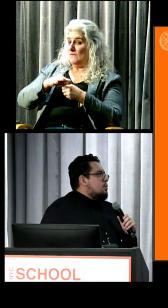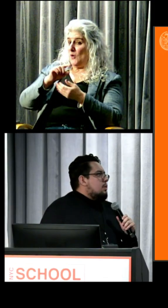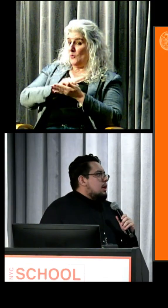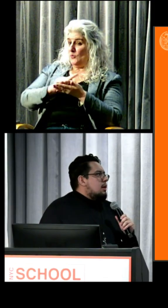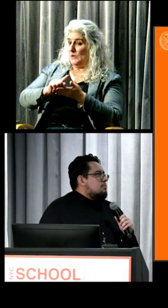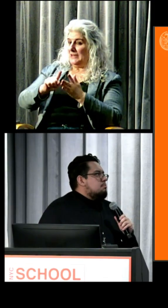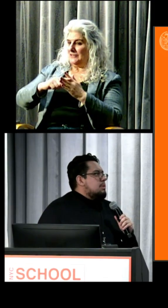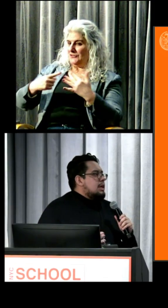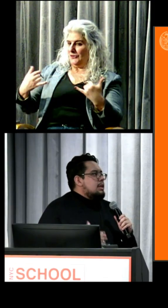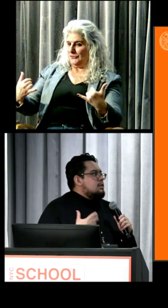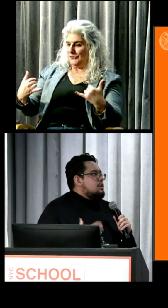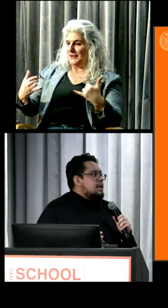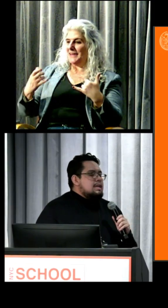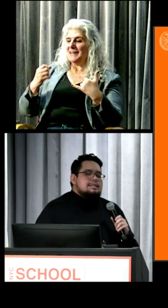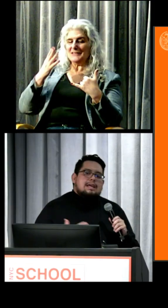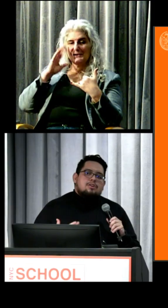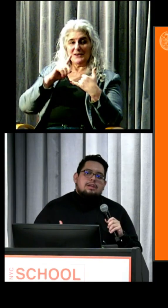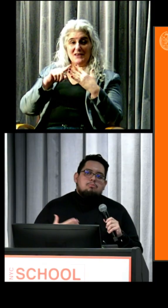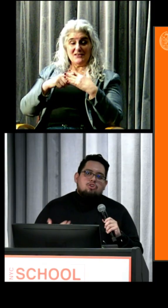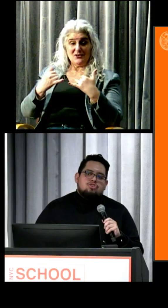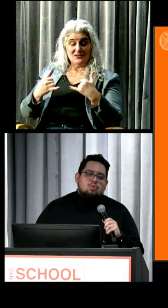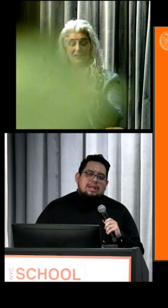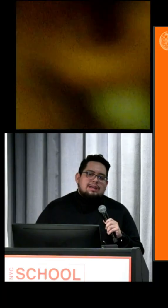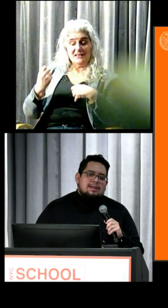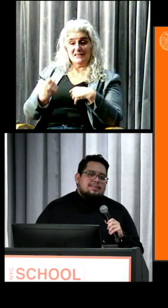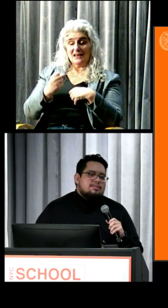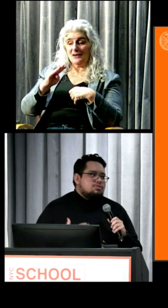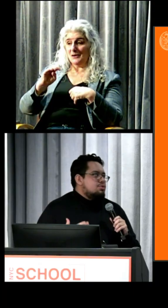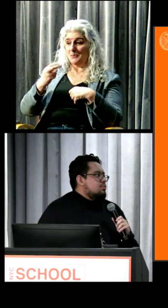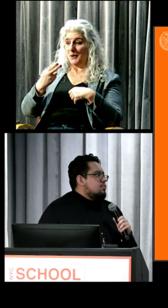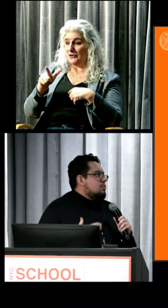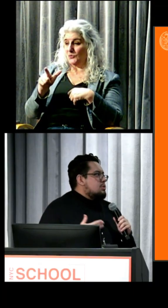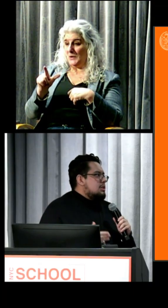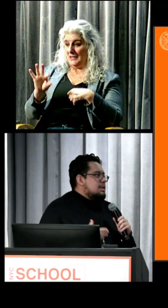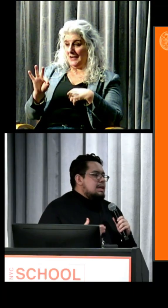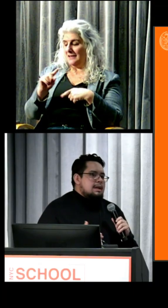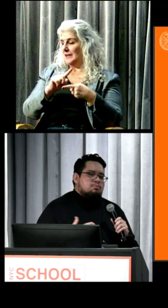happening on their city, and then hopefully they'll go and they'll learn more, and then they